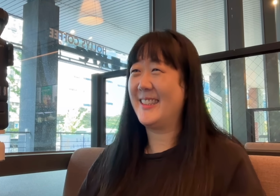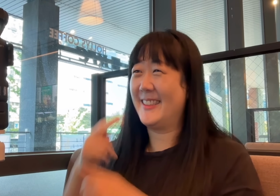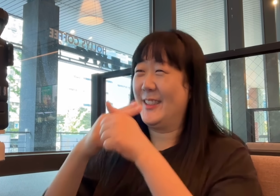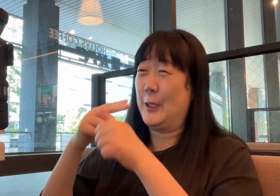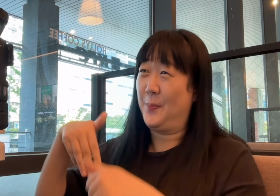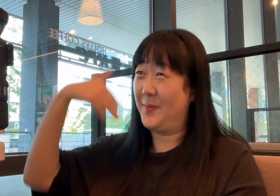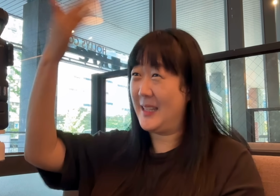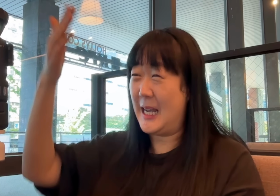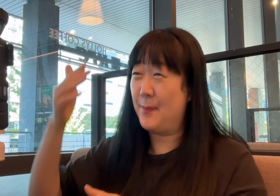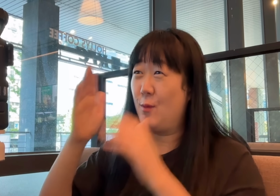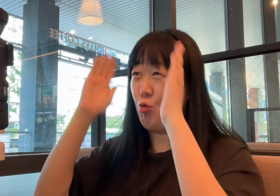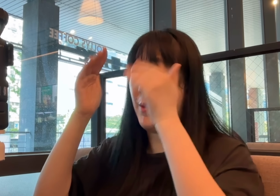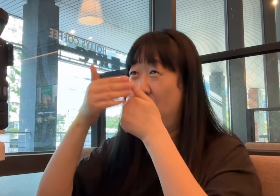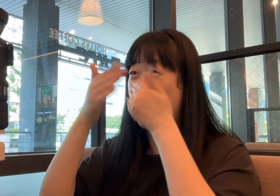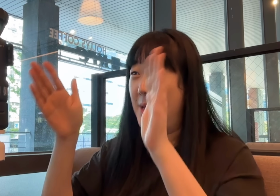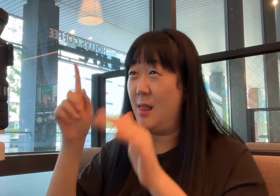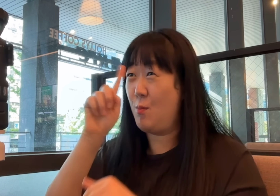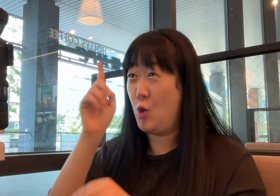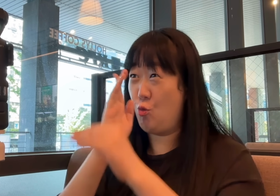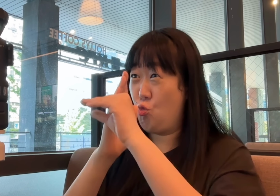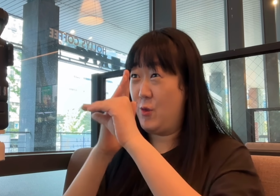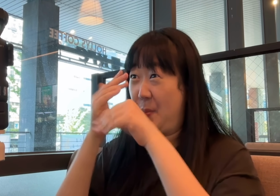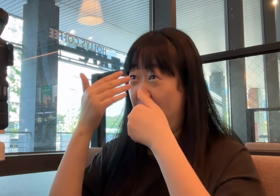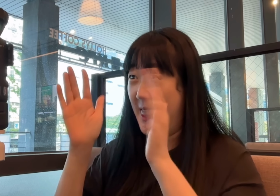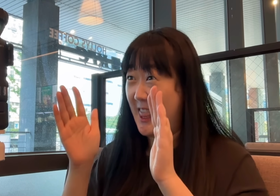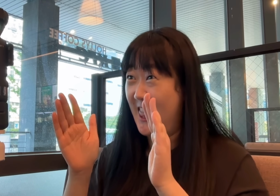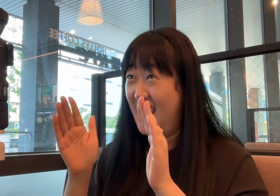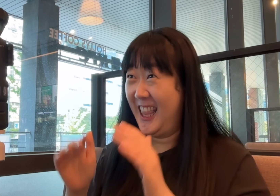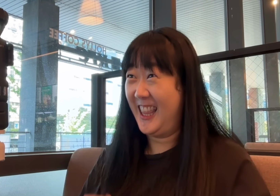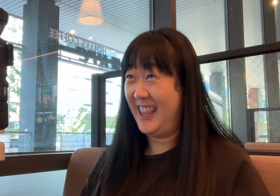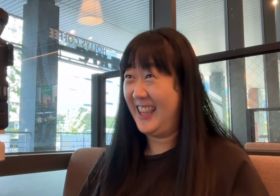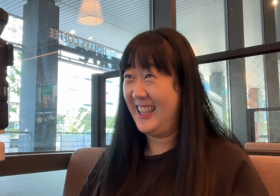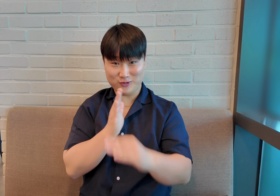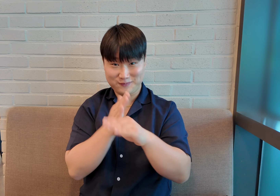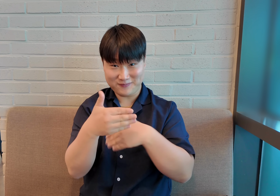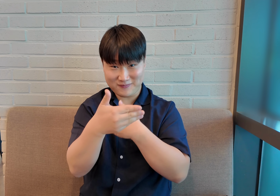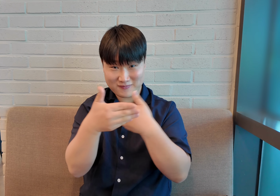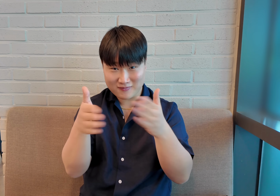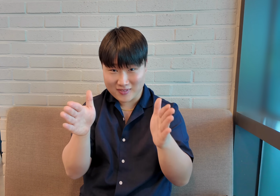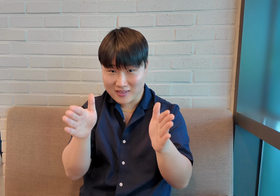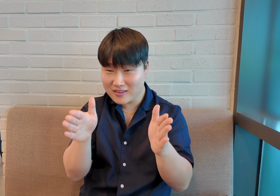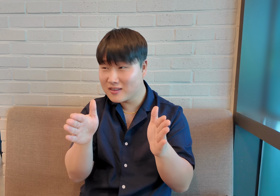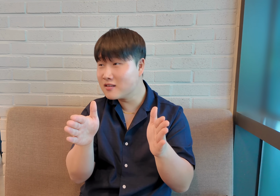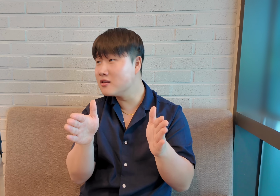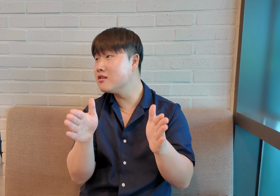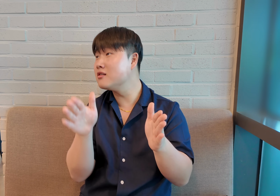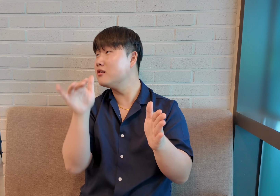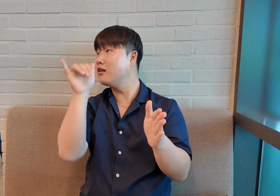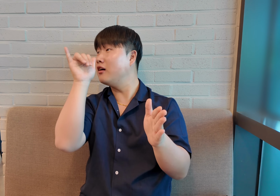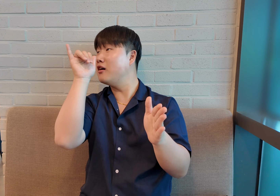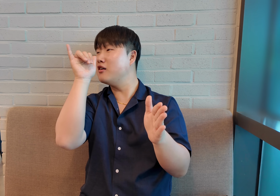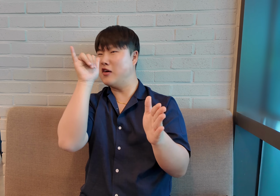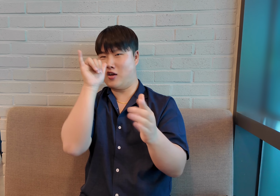teacher. What is the next class? Is this an intermediate class? Intermediate class... maybe? That's right haha.